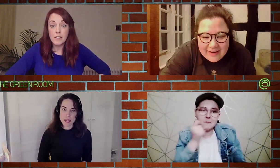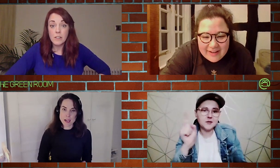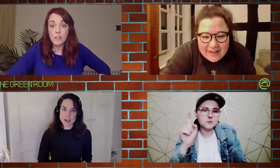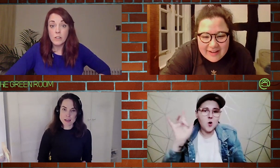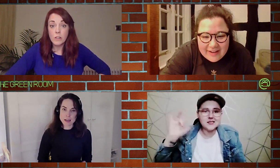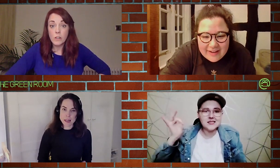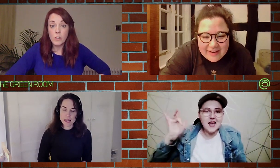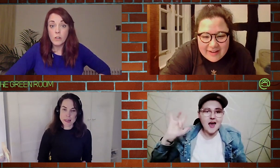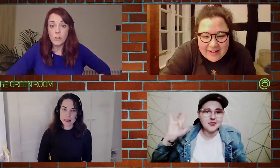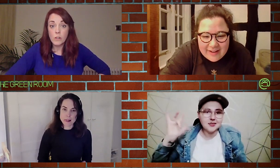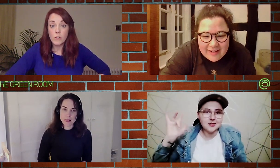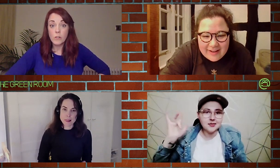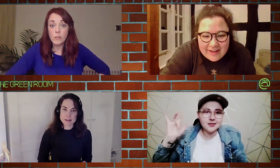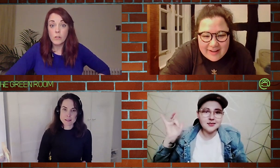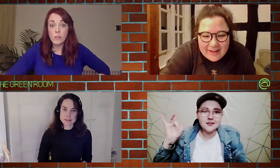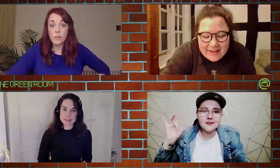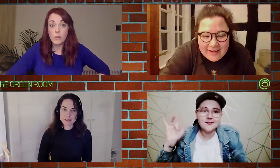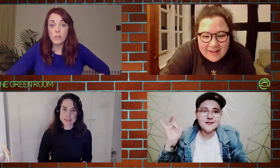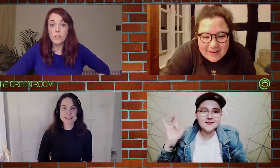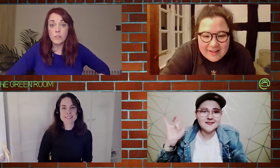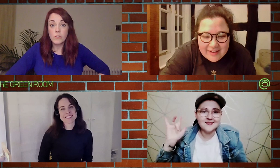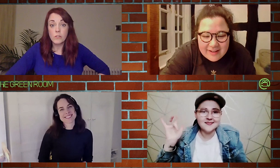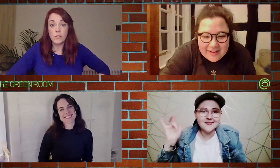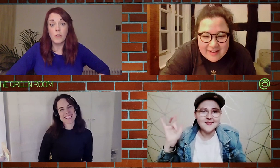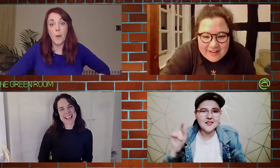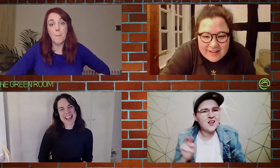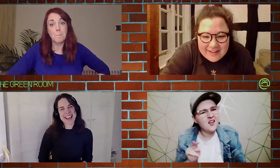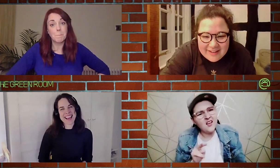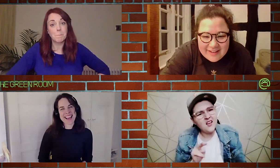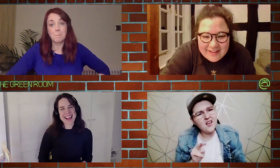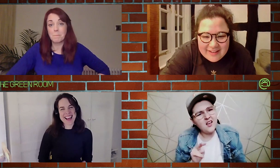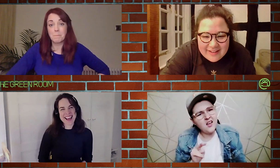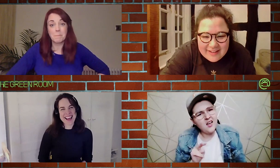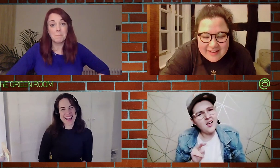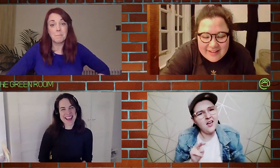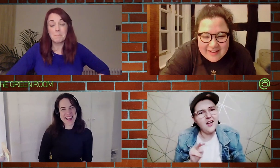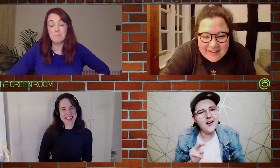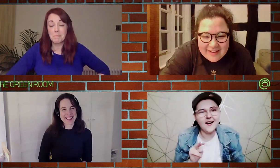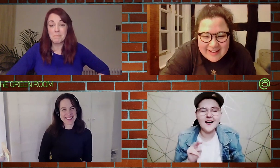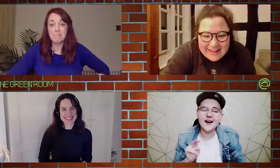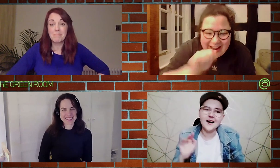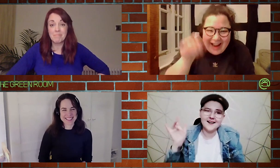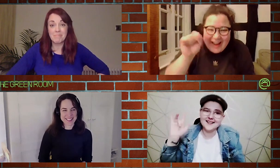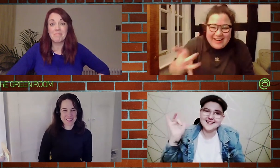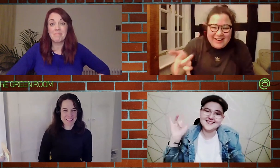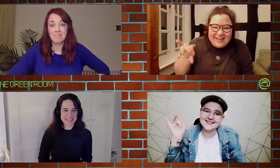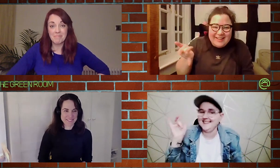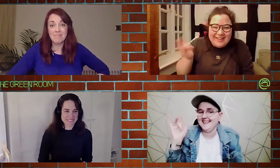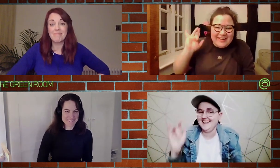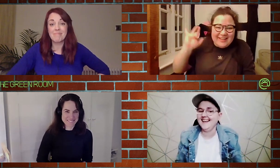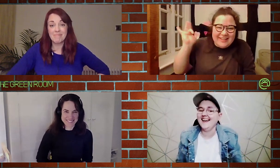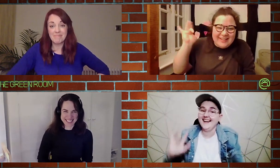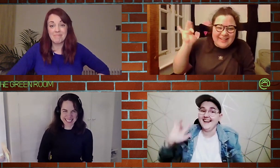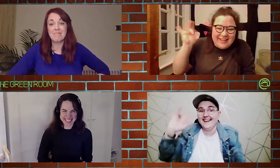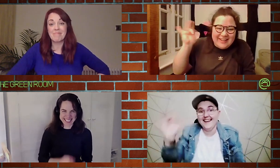I have said my favorite number is 10. I have said to people before signed like that and people look at the way I'm signing it and go,